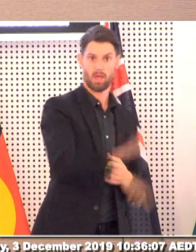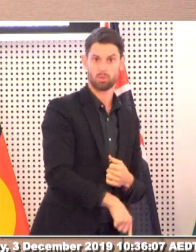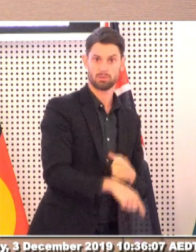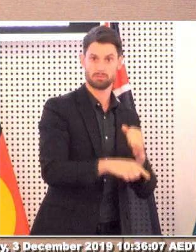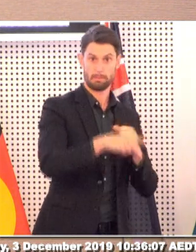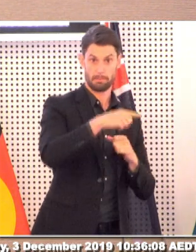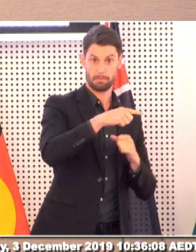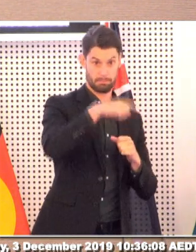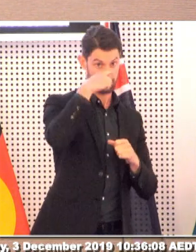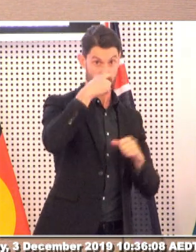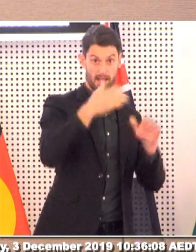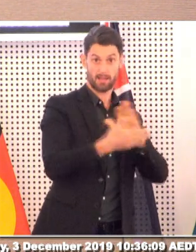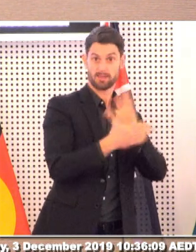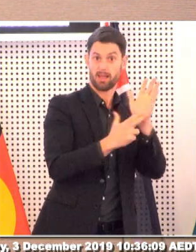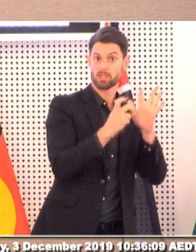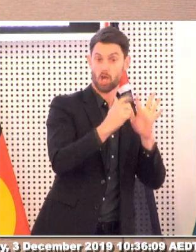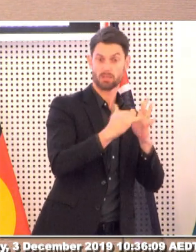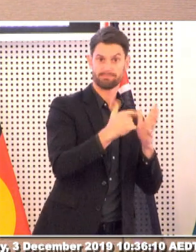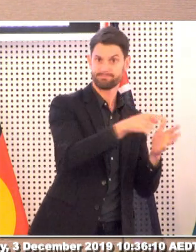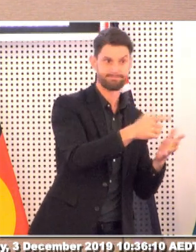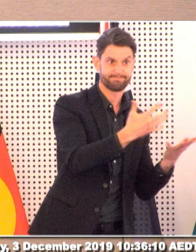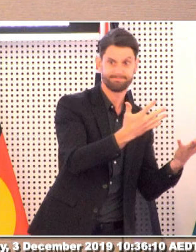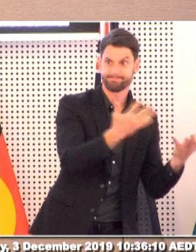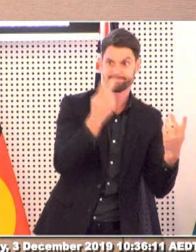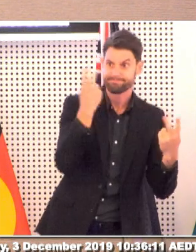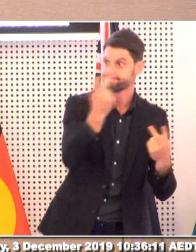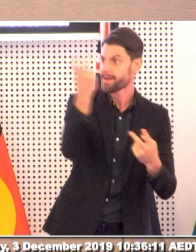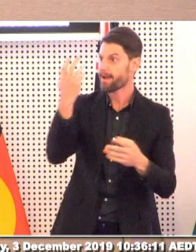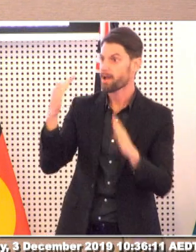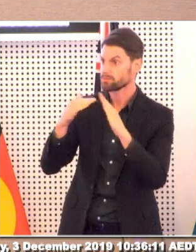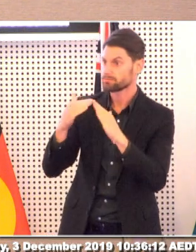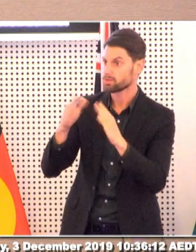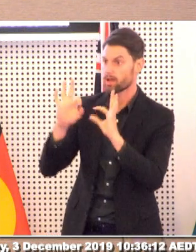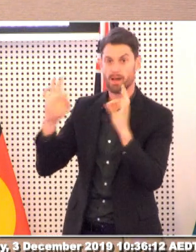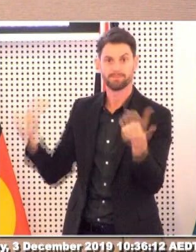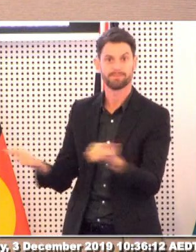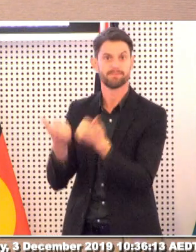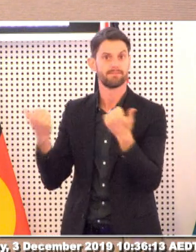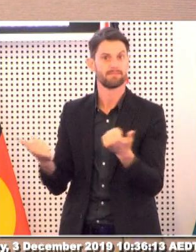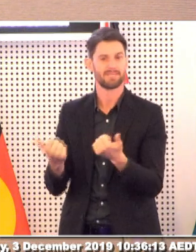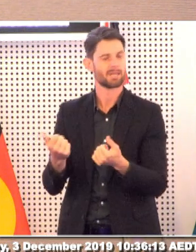And I think that there is no national or state level policy to